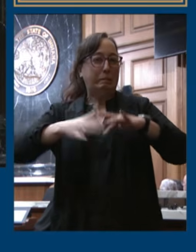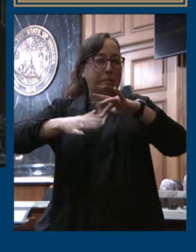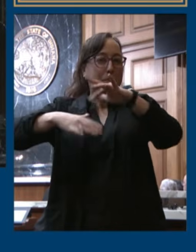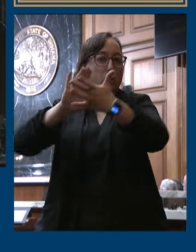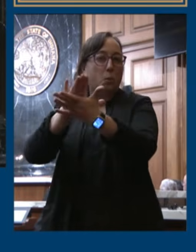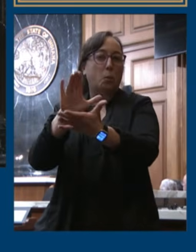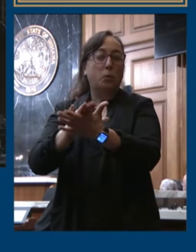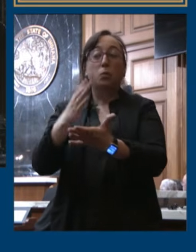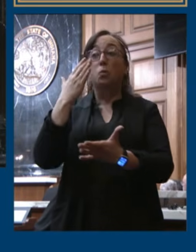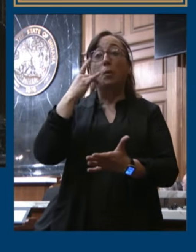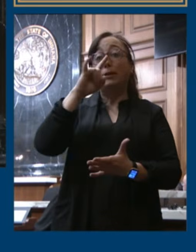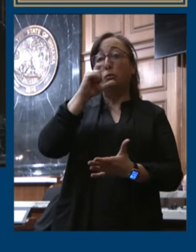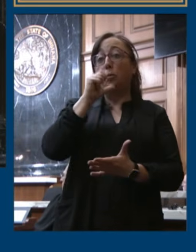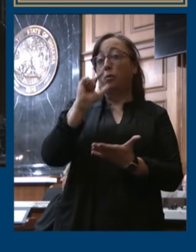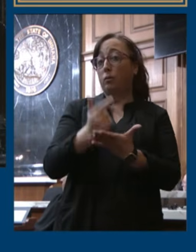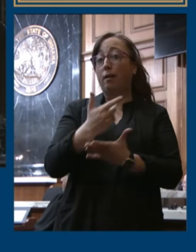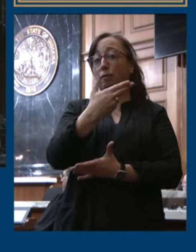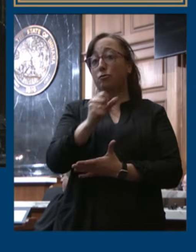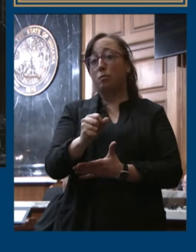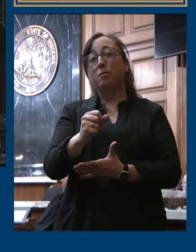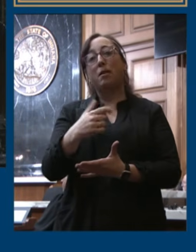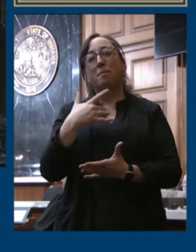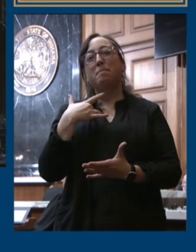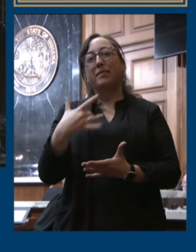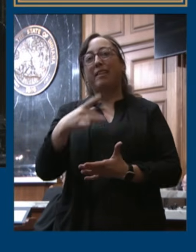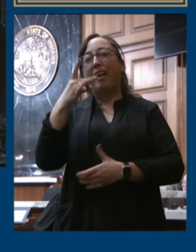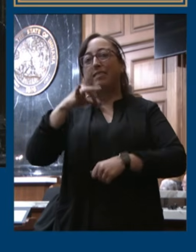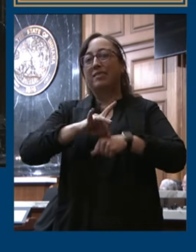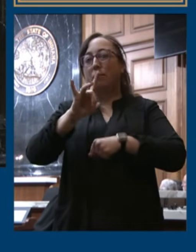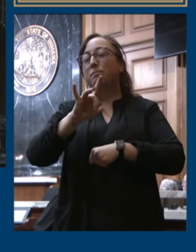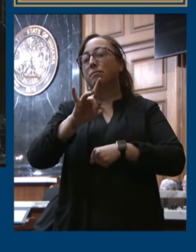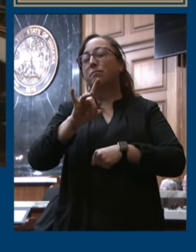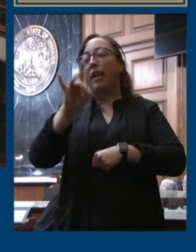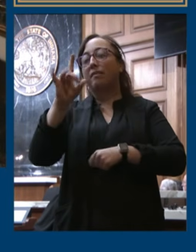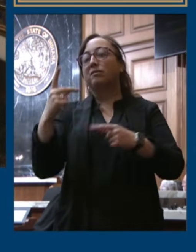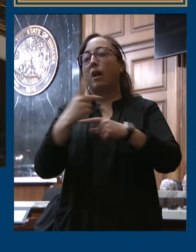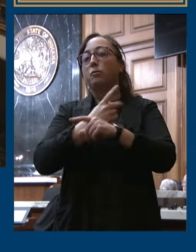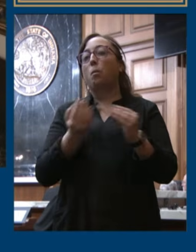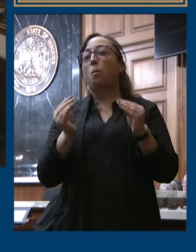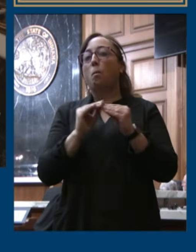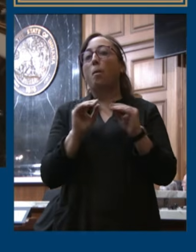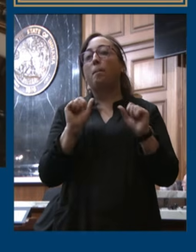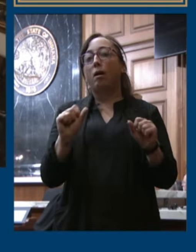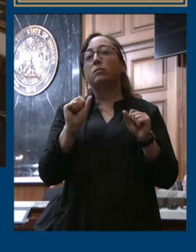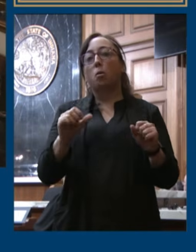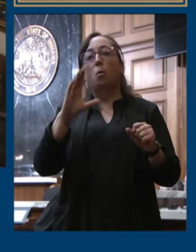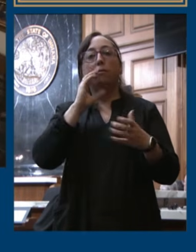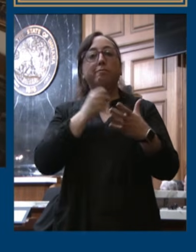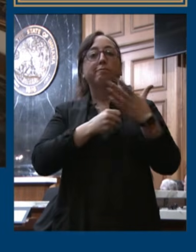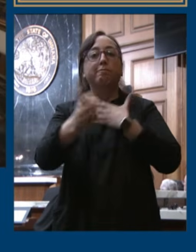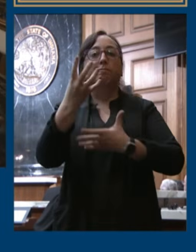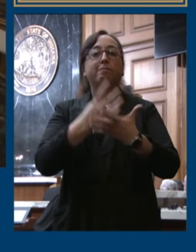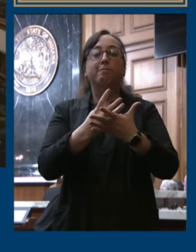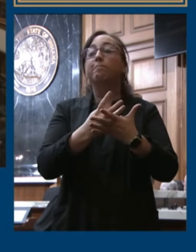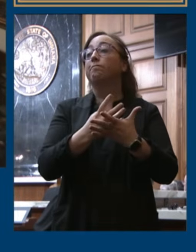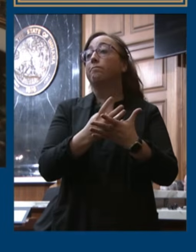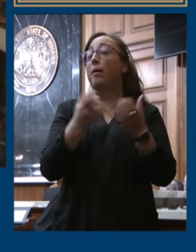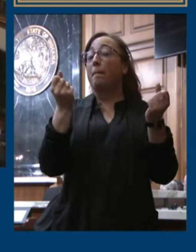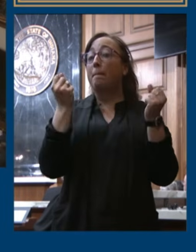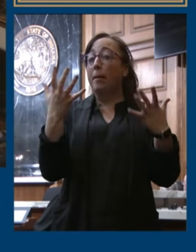ARE EIGHT TIMES MORE LIKELY TO GET LOCKED UP AS ADULTS. OFTEN 80% OF INCARCERATED ADULTS ARE HIGH SCHOOL DROPOUTS.